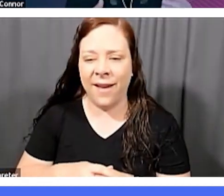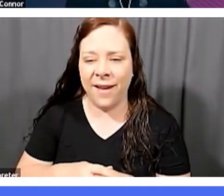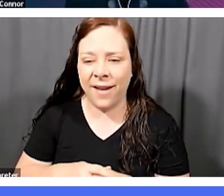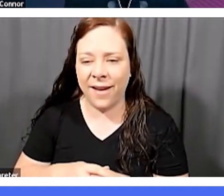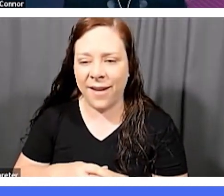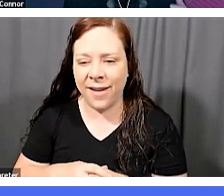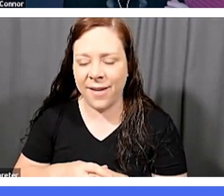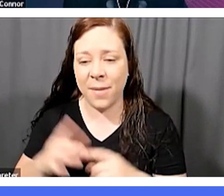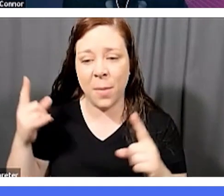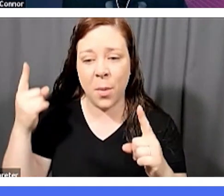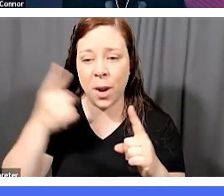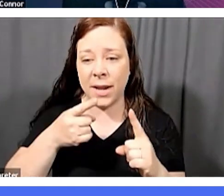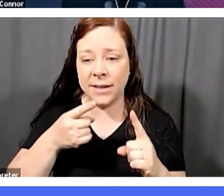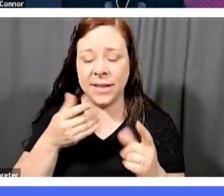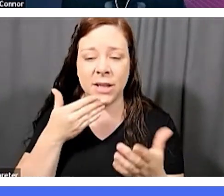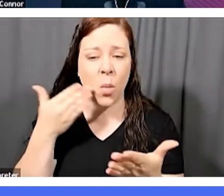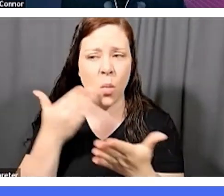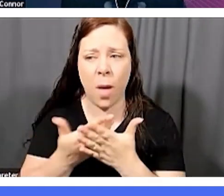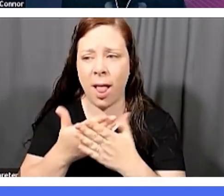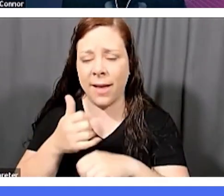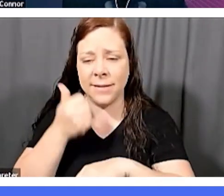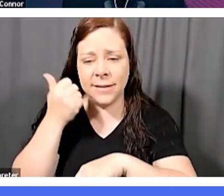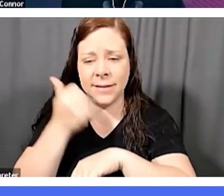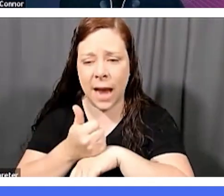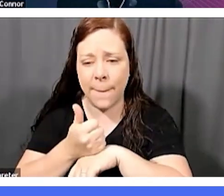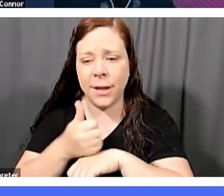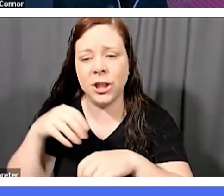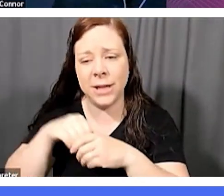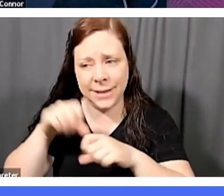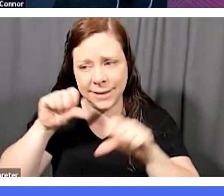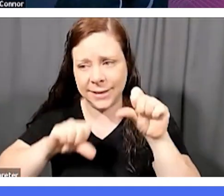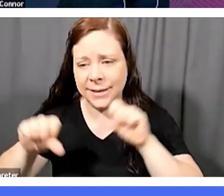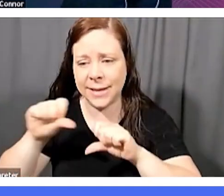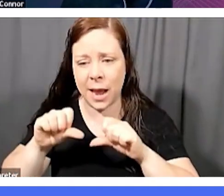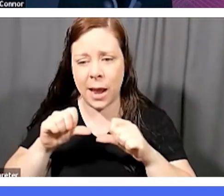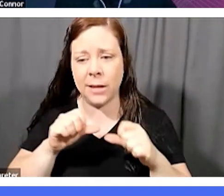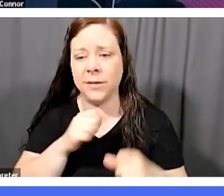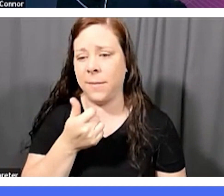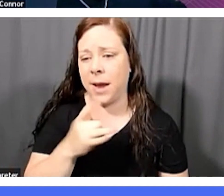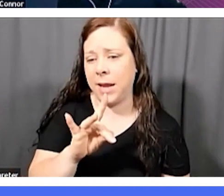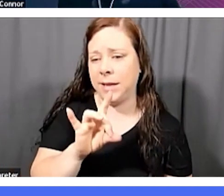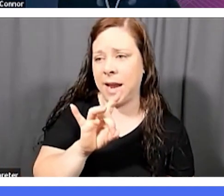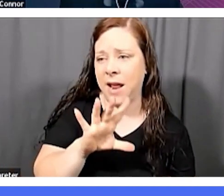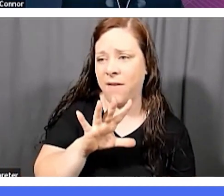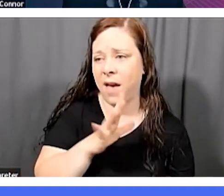Point remains that it is a well established in science throughout 1885 all the way through today,